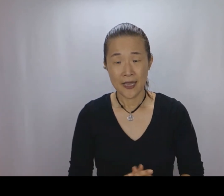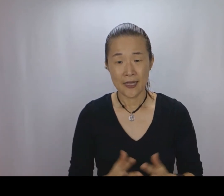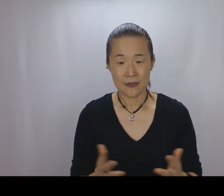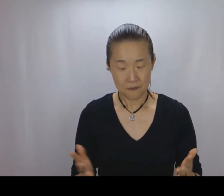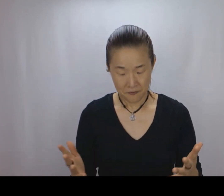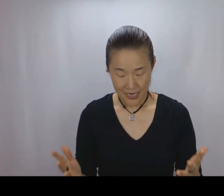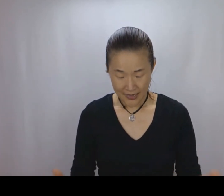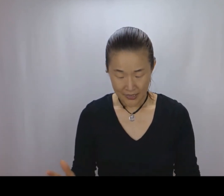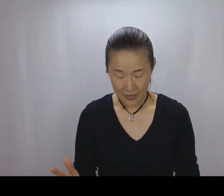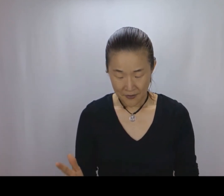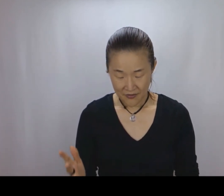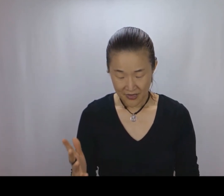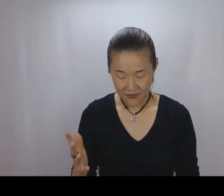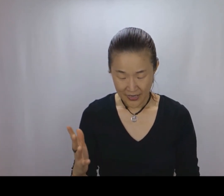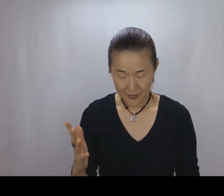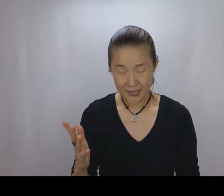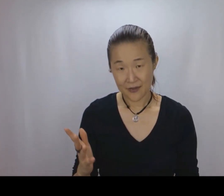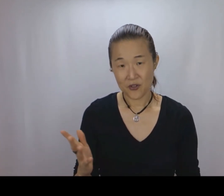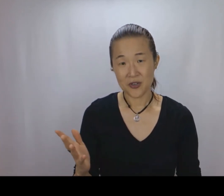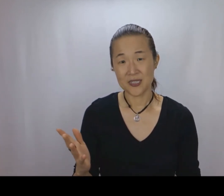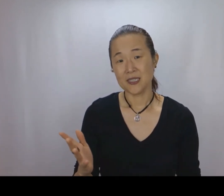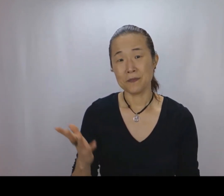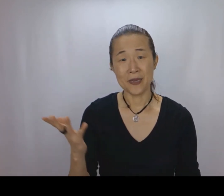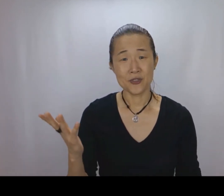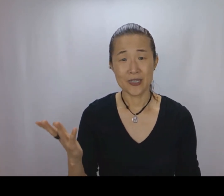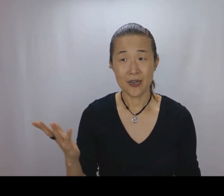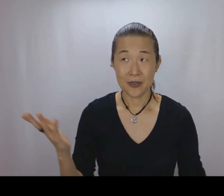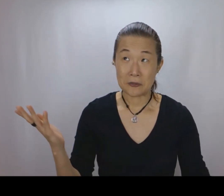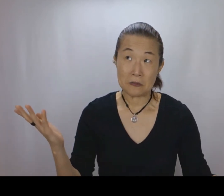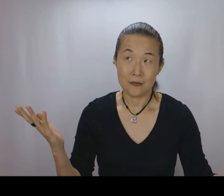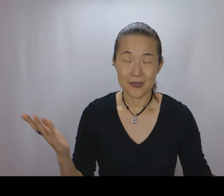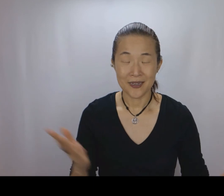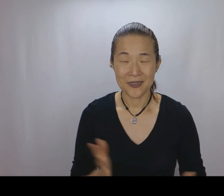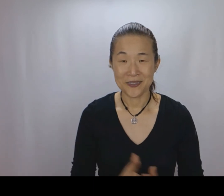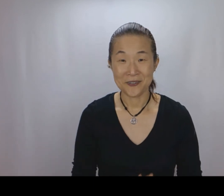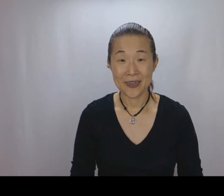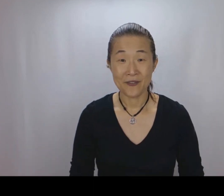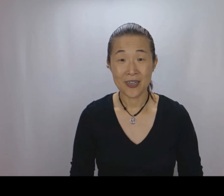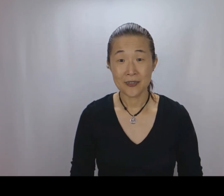And at the top of the family, of course, is the patriarch grandfather.